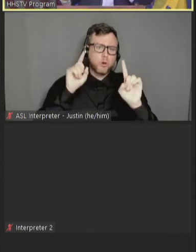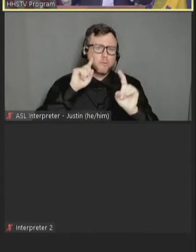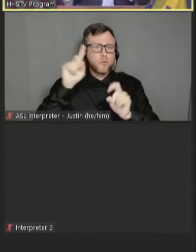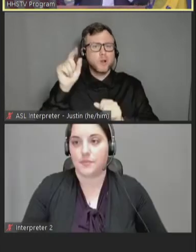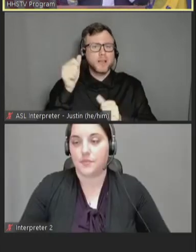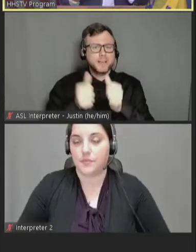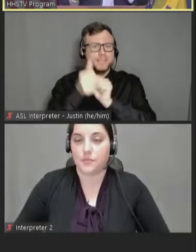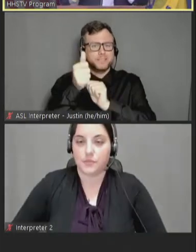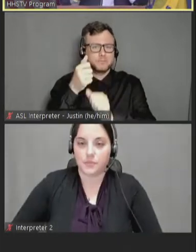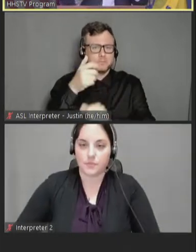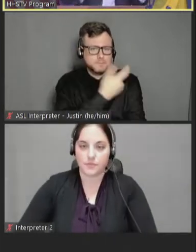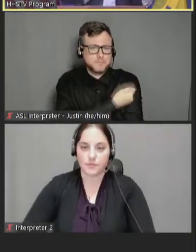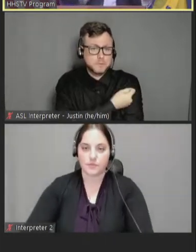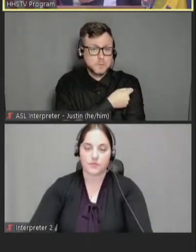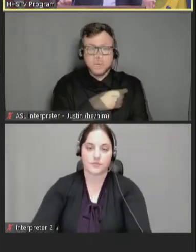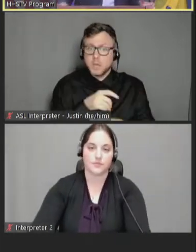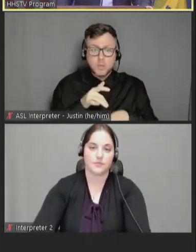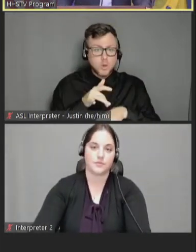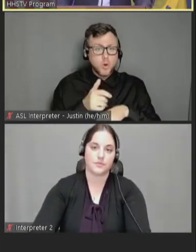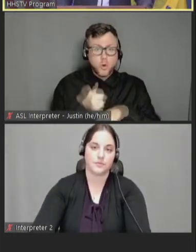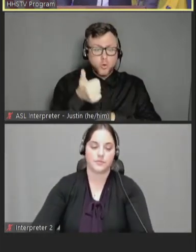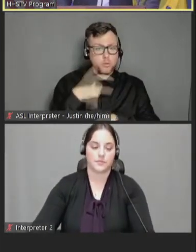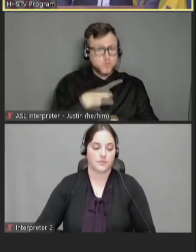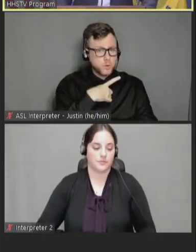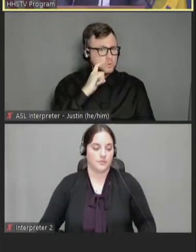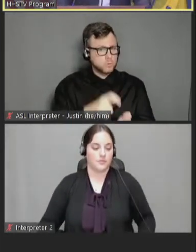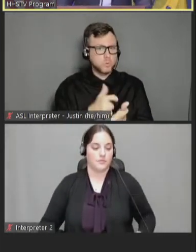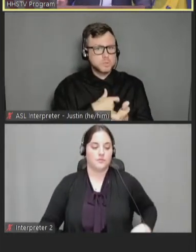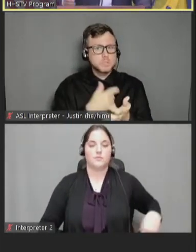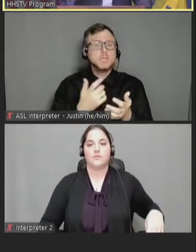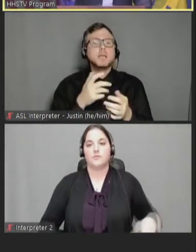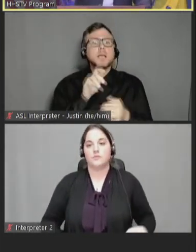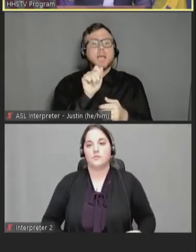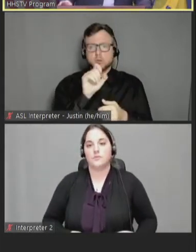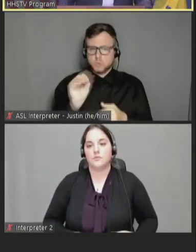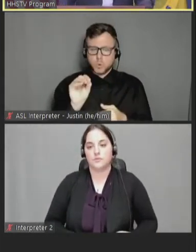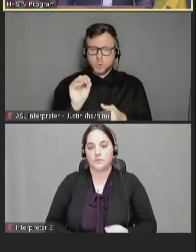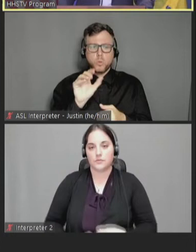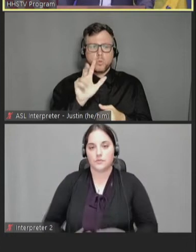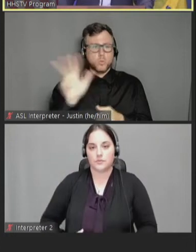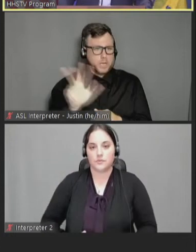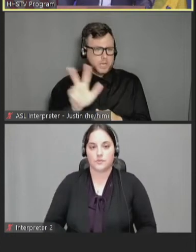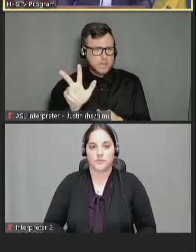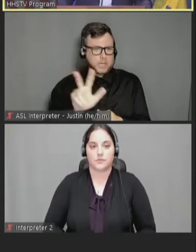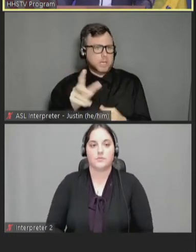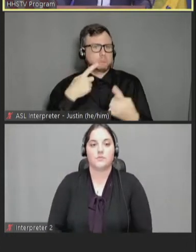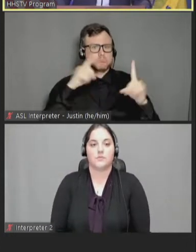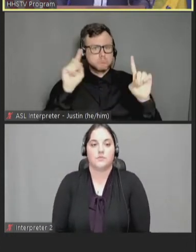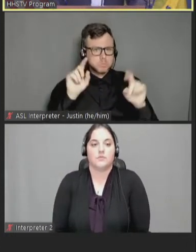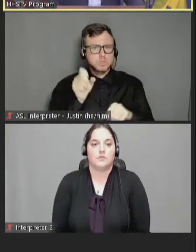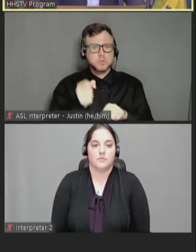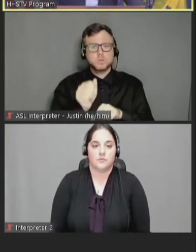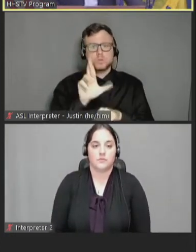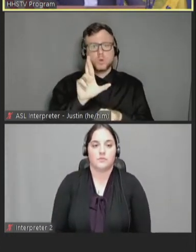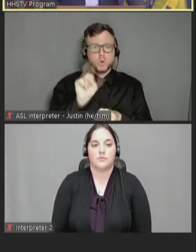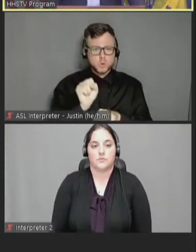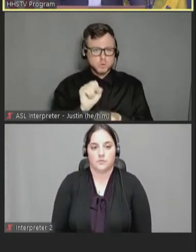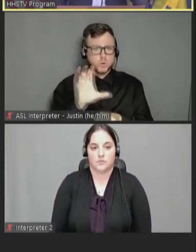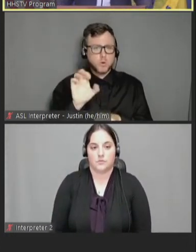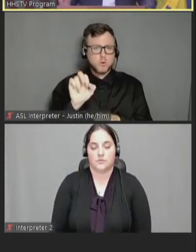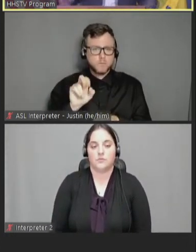for instance, we saw some really nice data with ASO3 in the SARS-CoV-2 nanoparticle antigen that